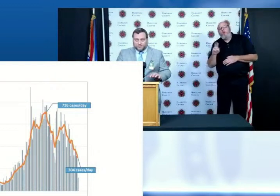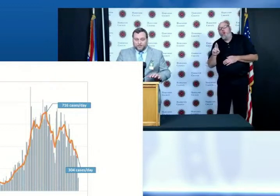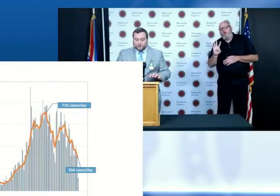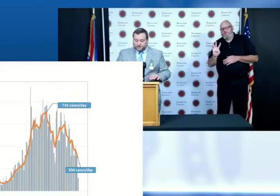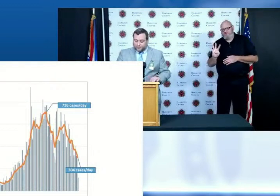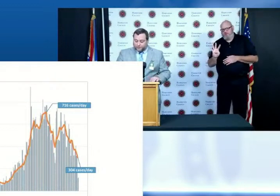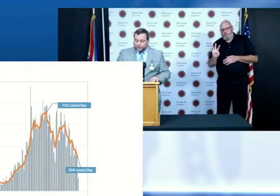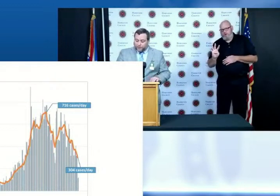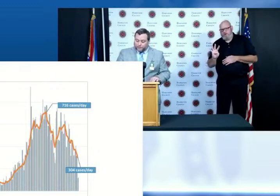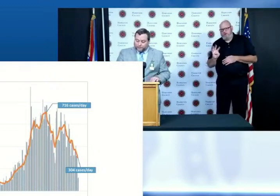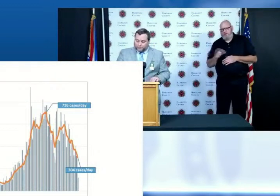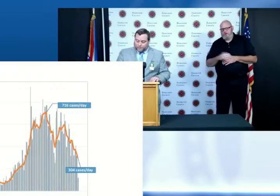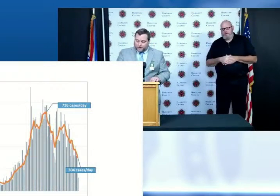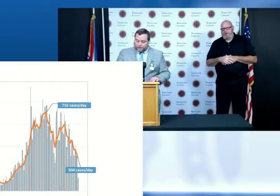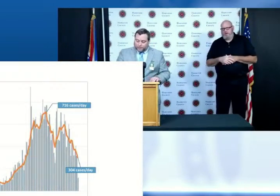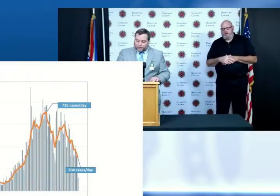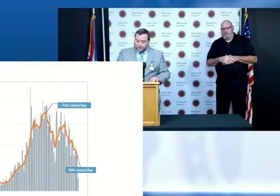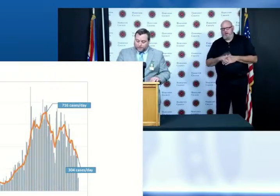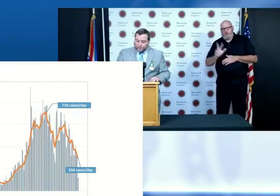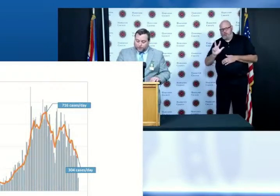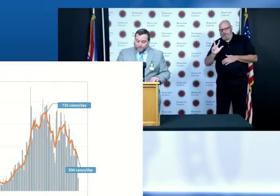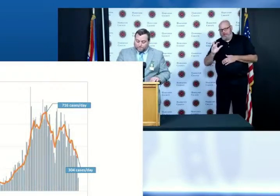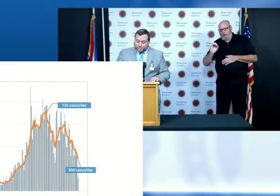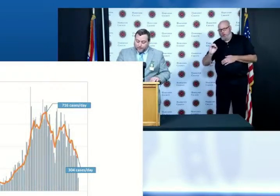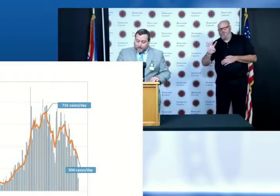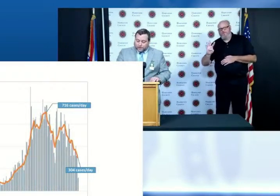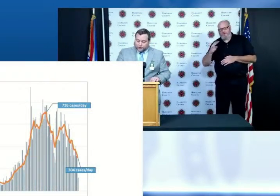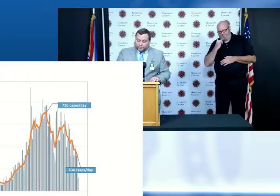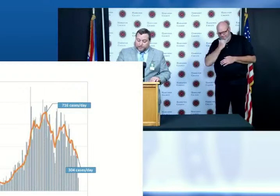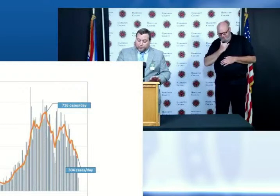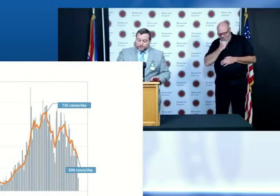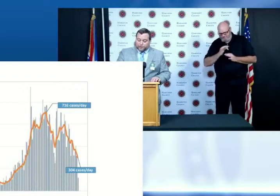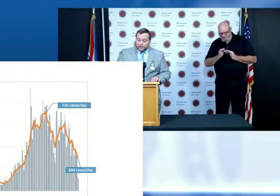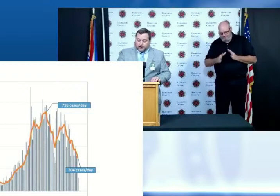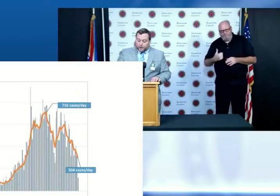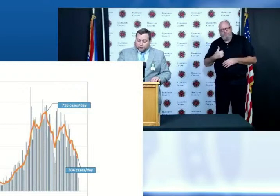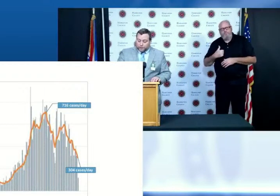decrease our Covid footprint here within our community so to those of you that are working